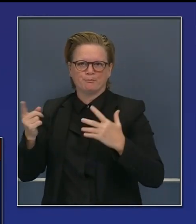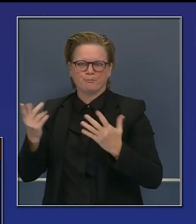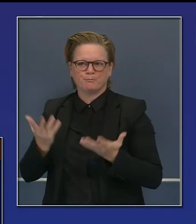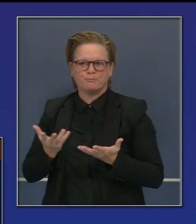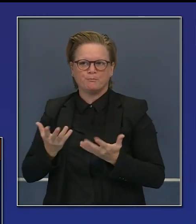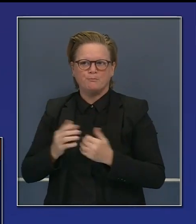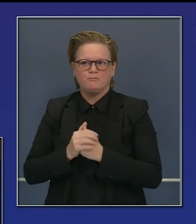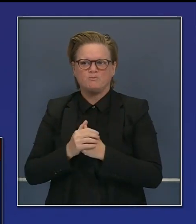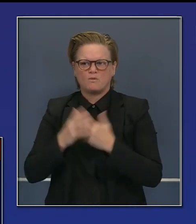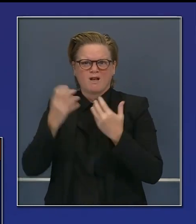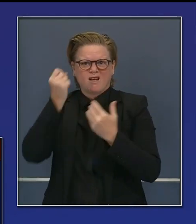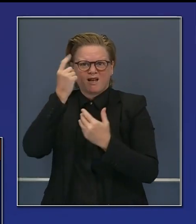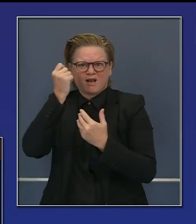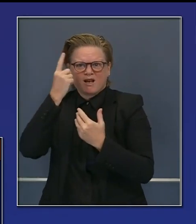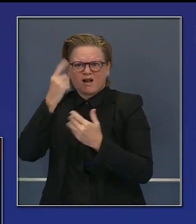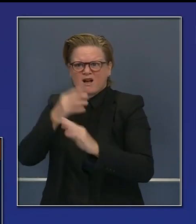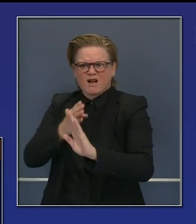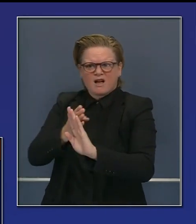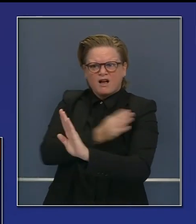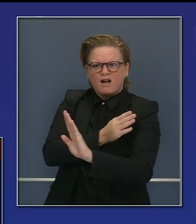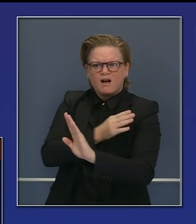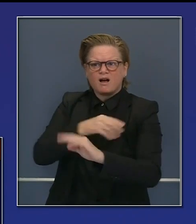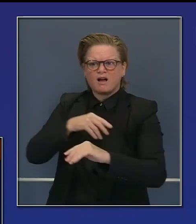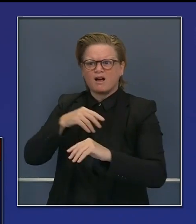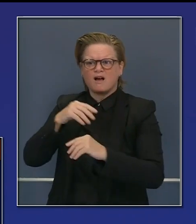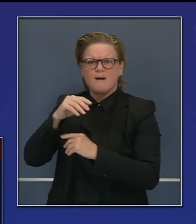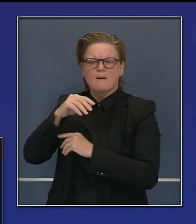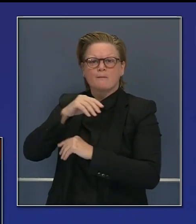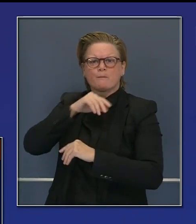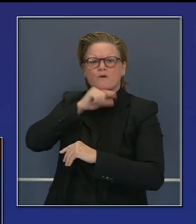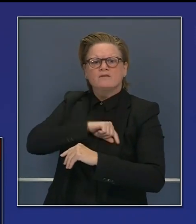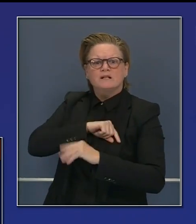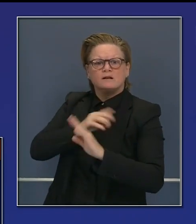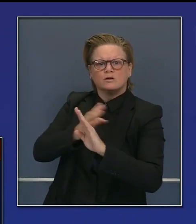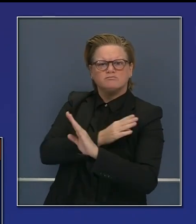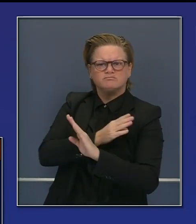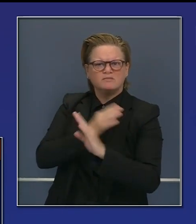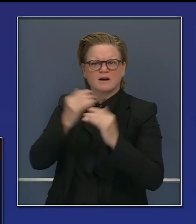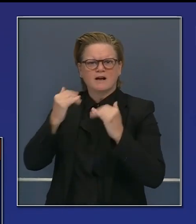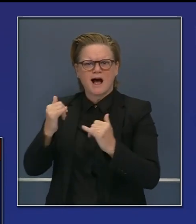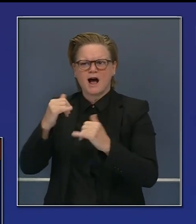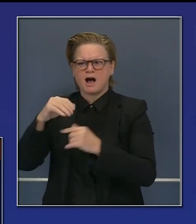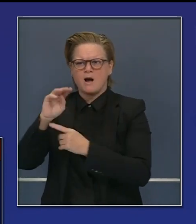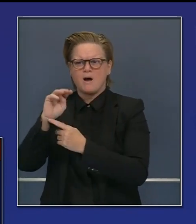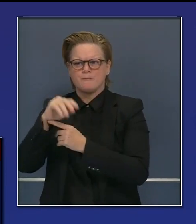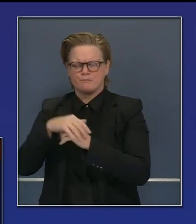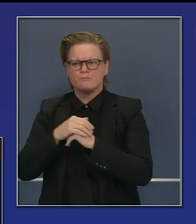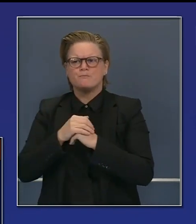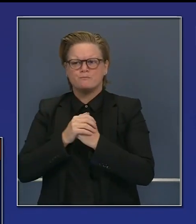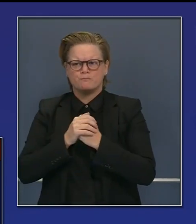OVERWHELMED. WE HAD PREPLANNED STRATEGIES FOR MUTUAL AID AND SURGE CAPACITY.